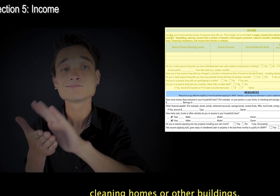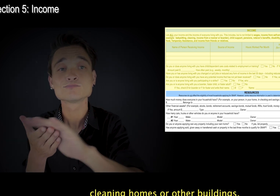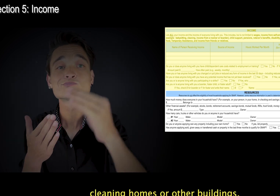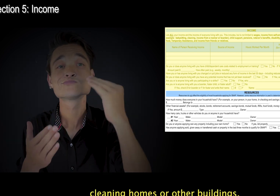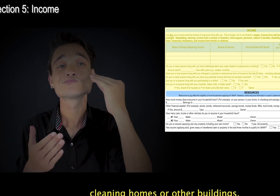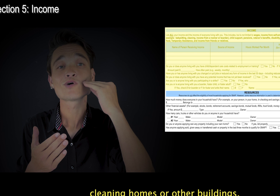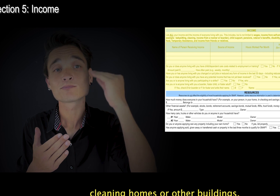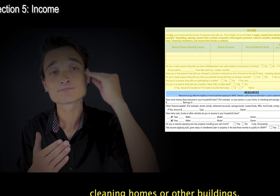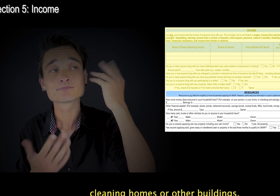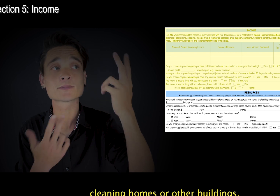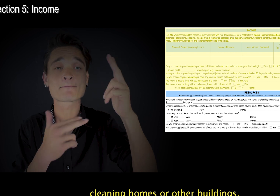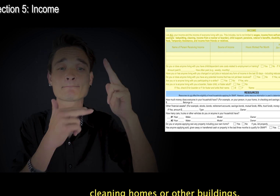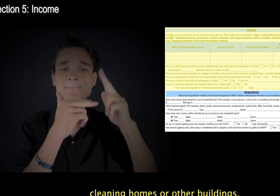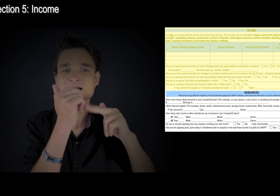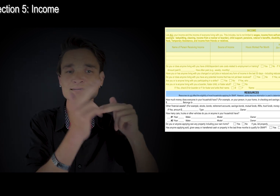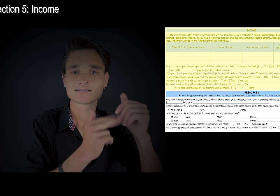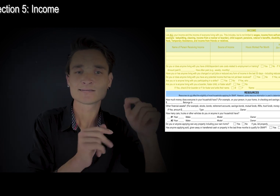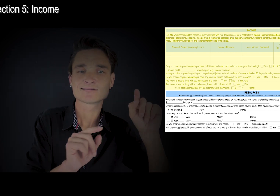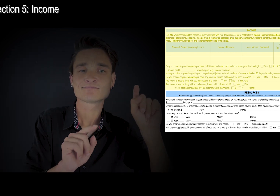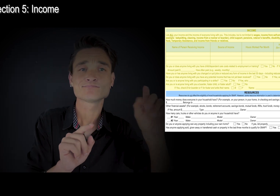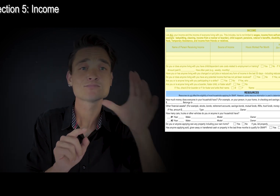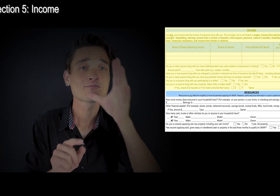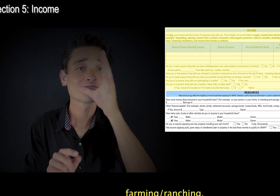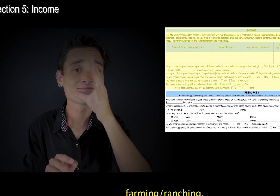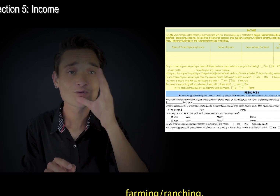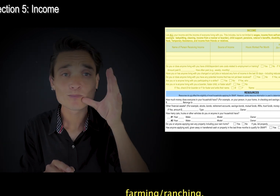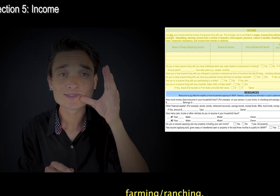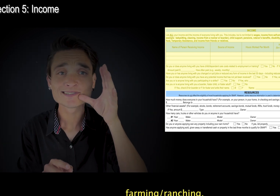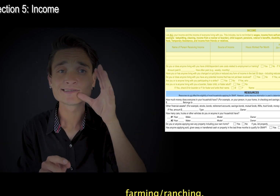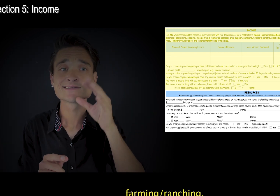cleaning homes or other buildings, farming/ranching,